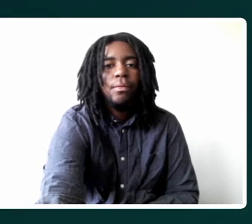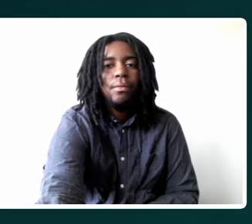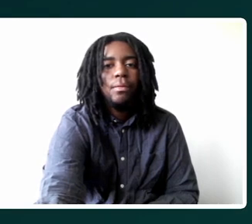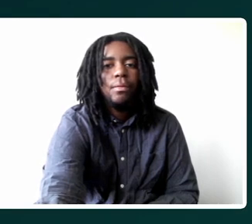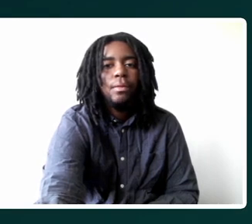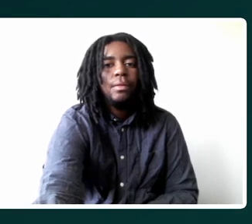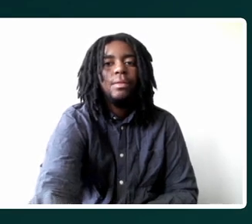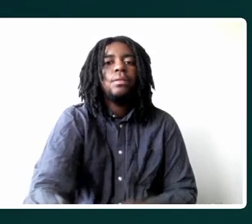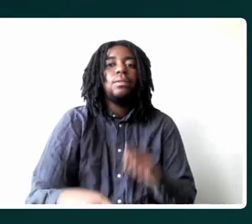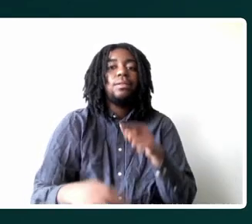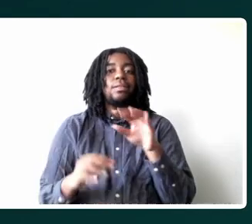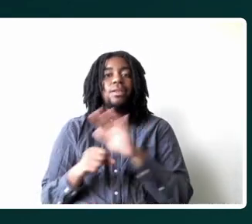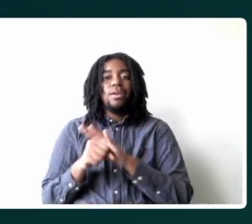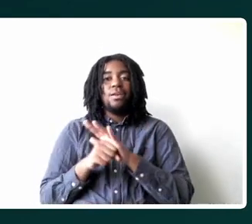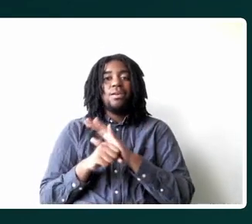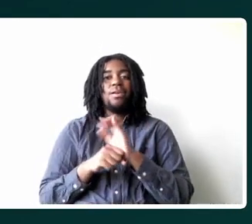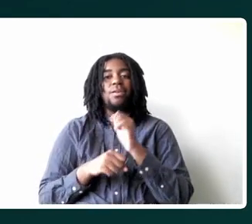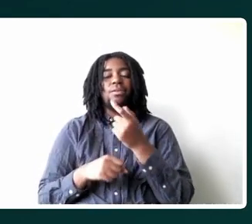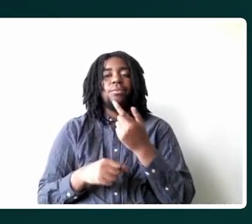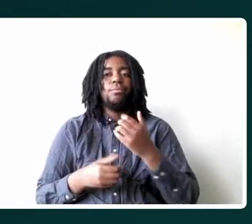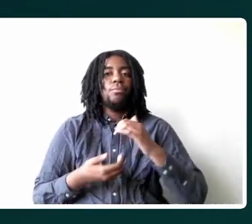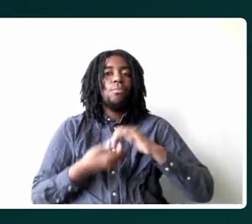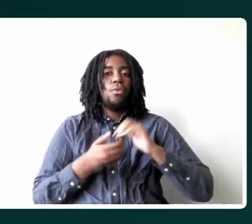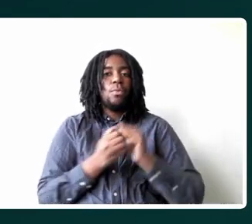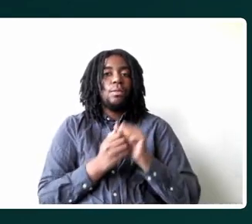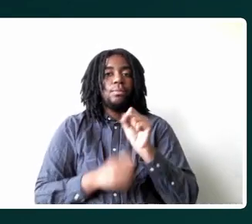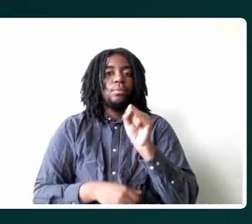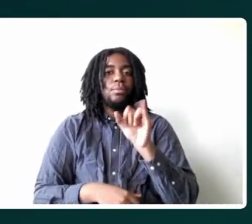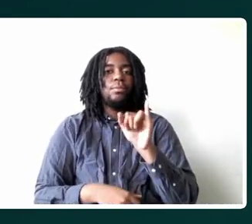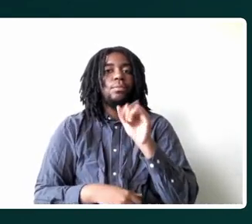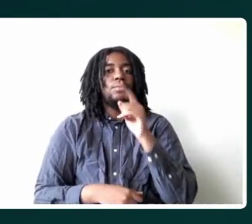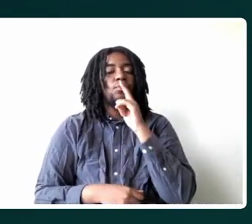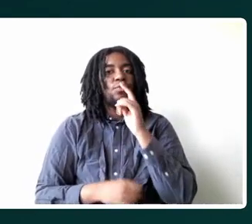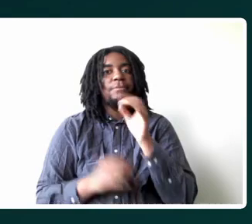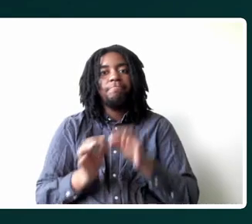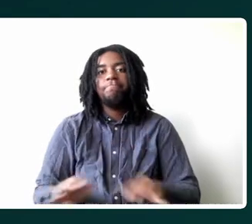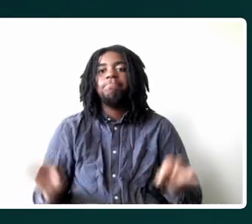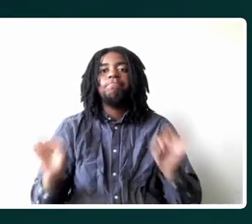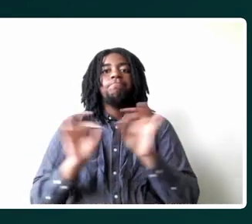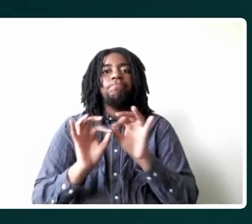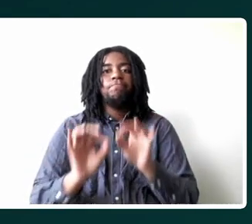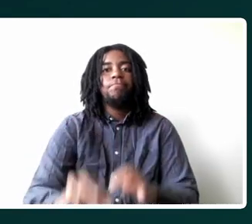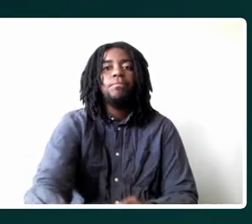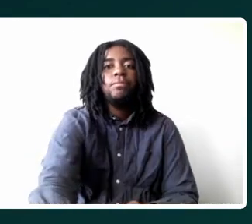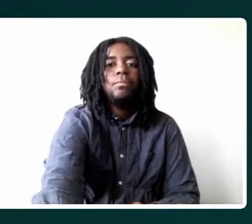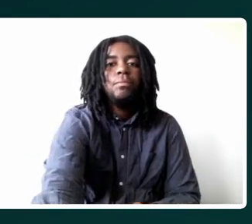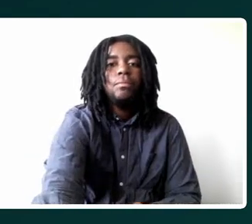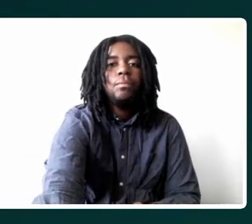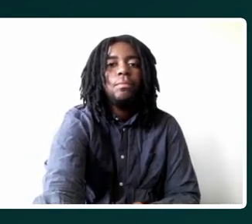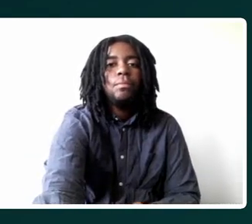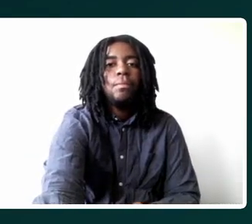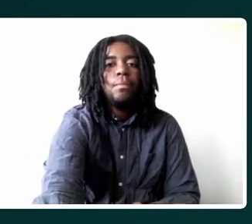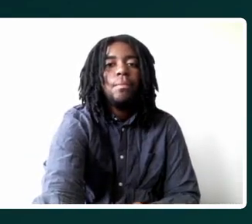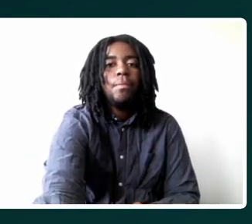with the Smithsonian, has been very critical in helping families make those connections with one